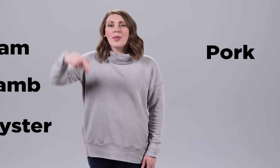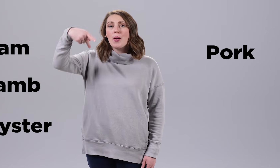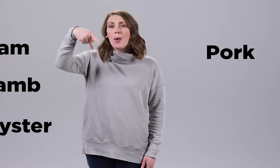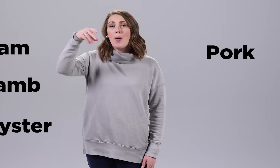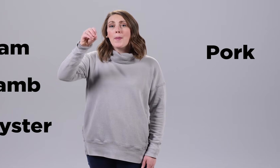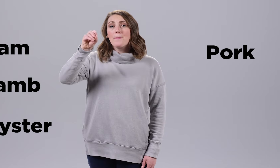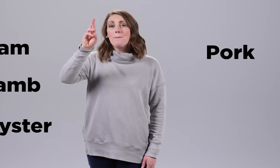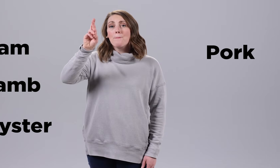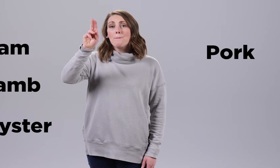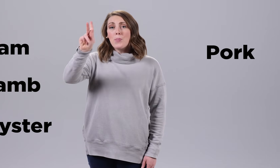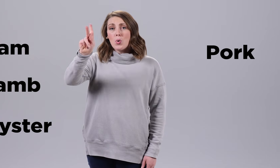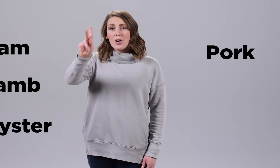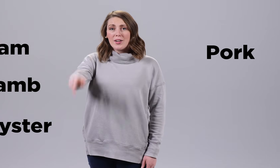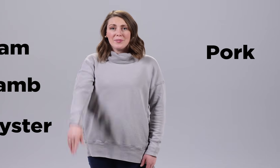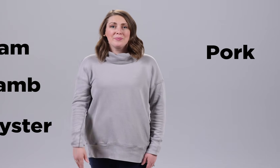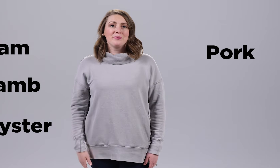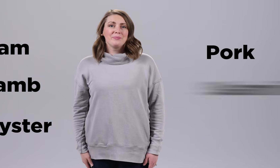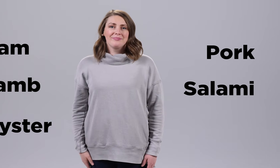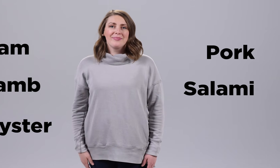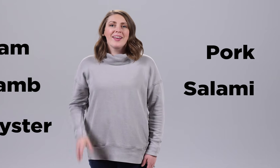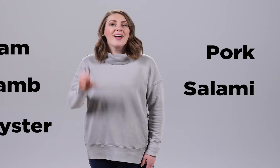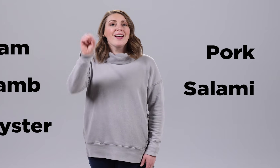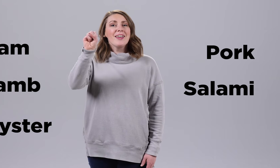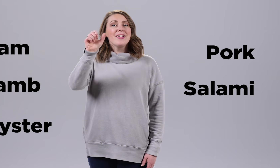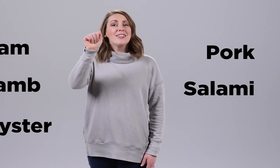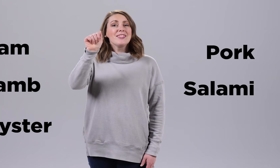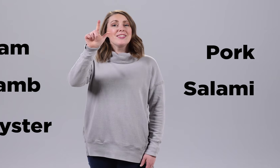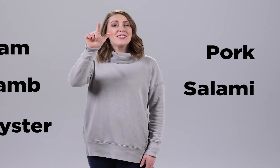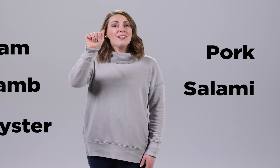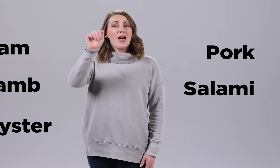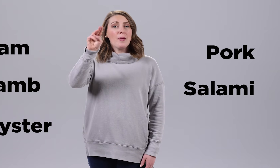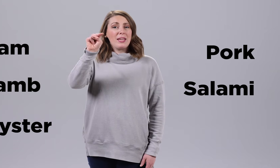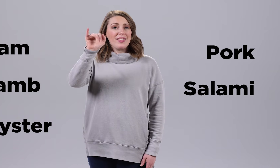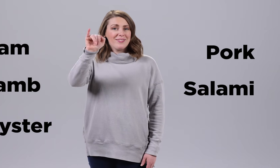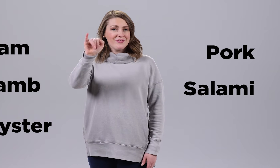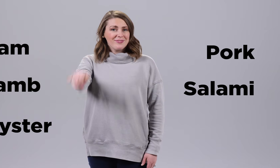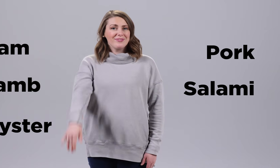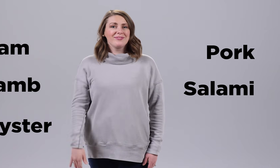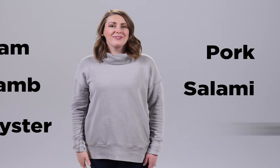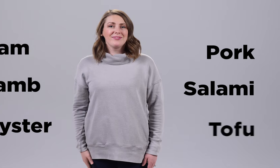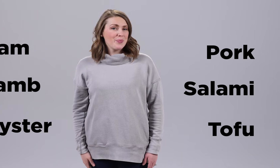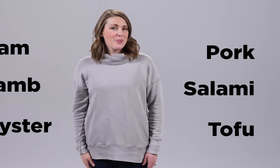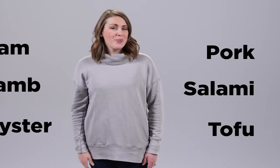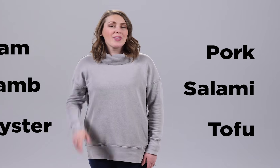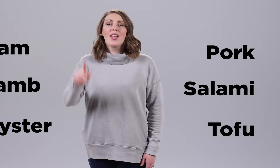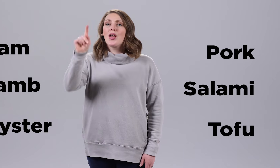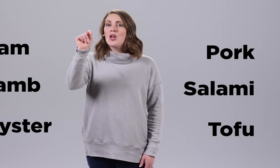P-O-R-K S-A-L-A-M-I